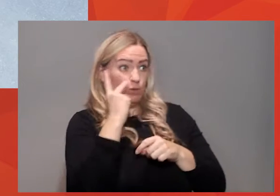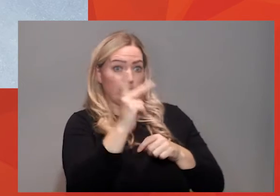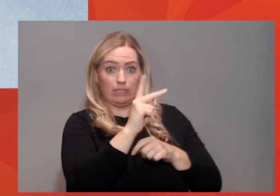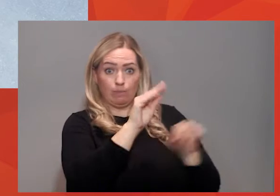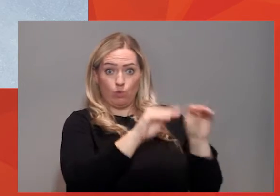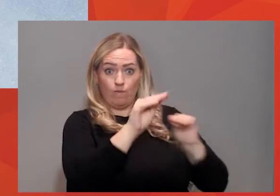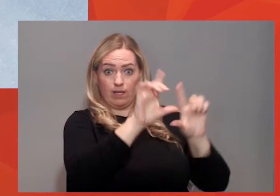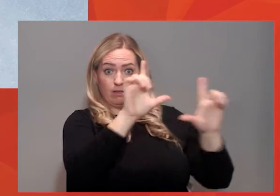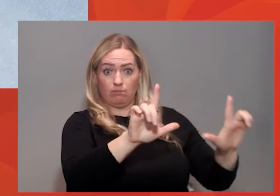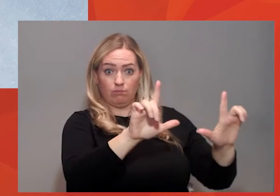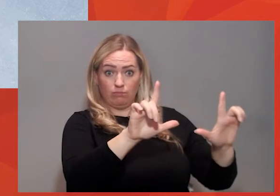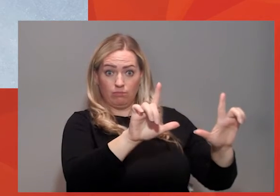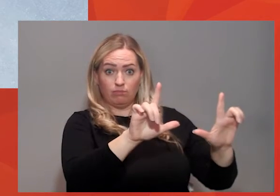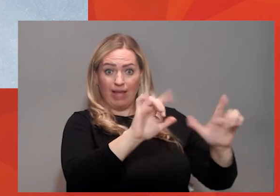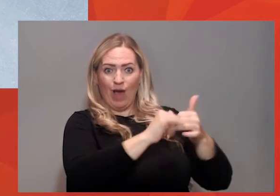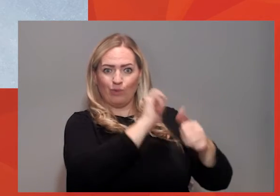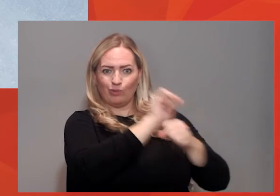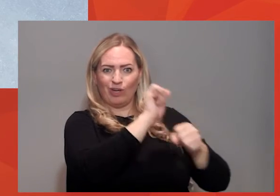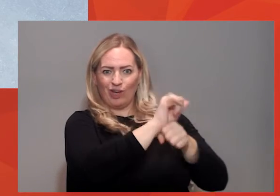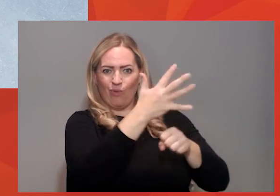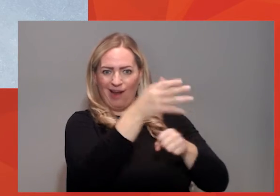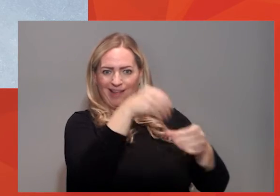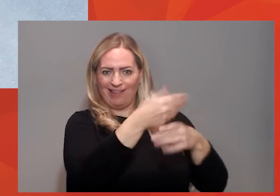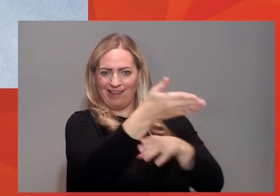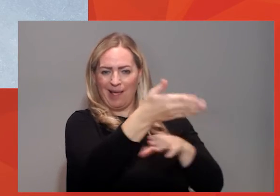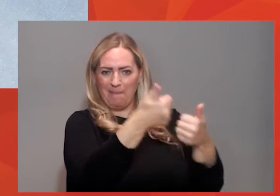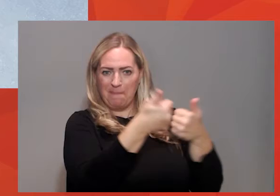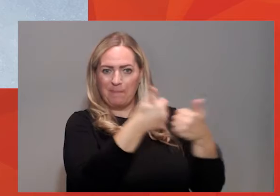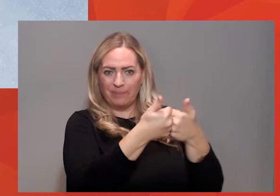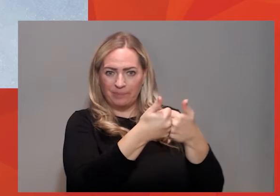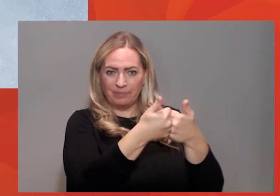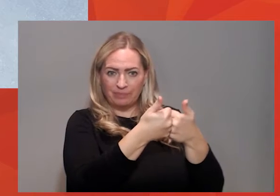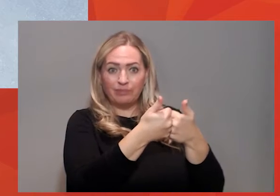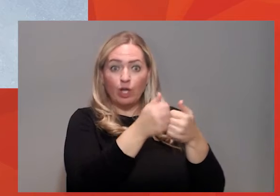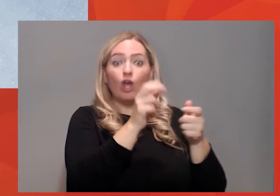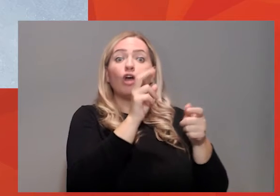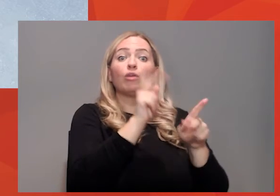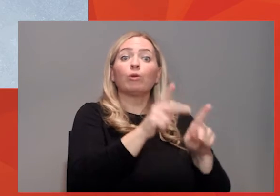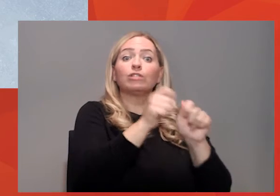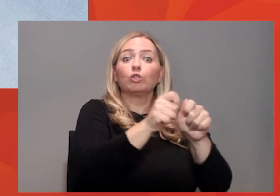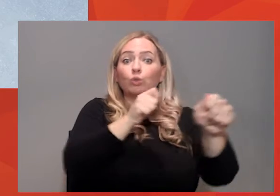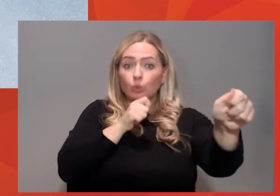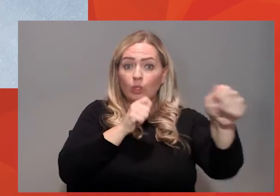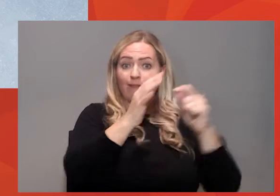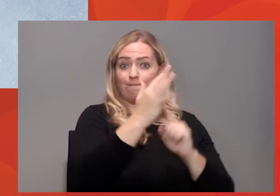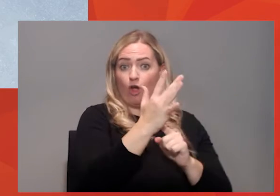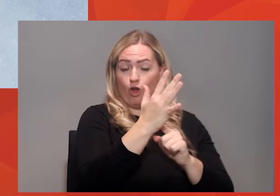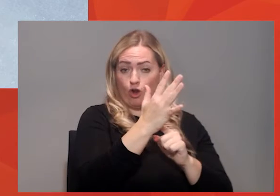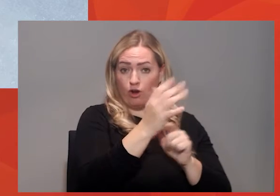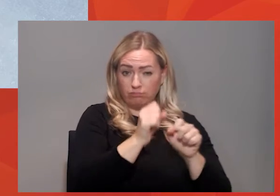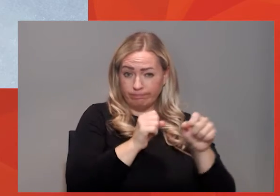you can see how actually it's working already in the game. So we are shooting, shooting the fire component.